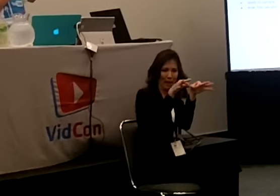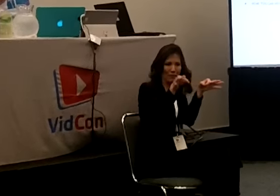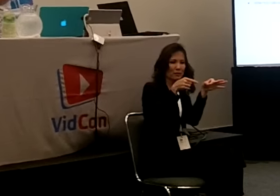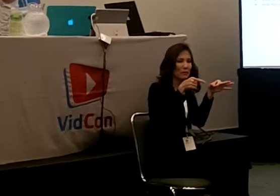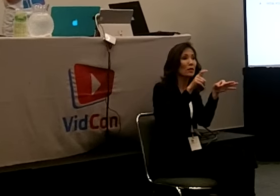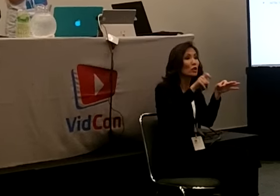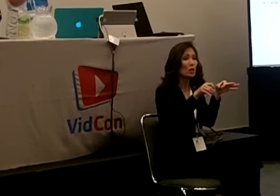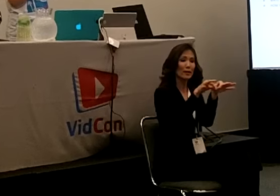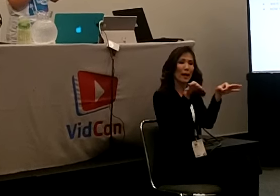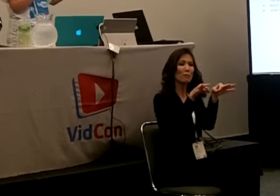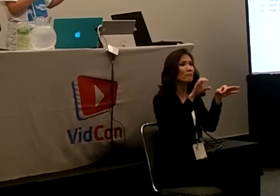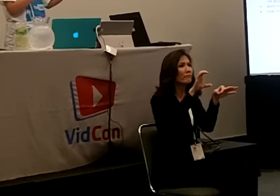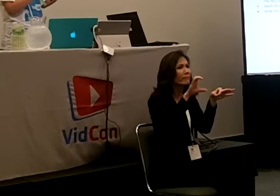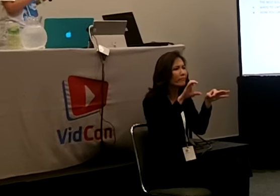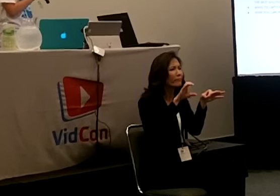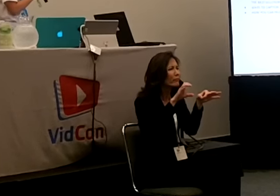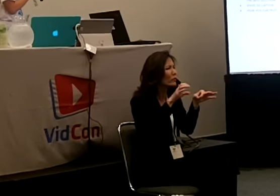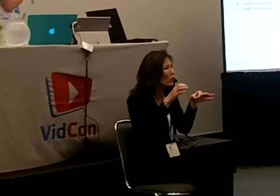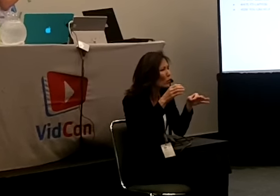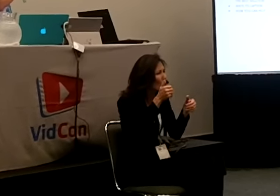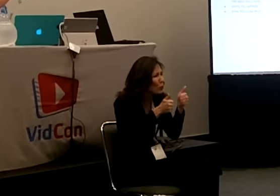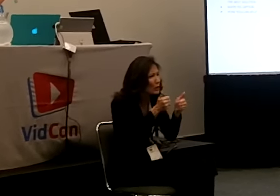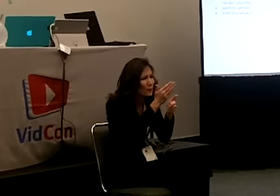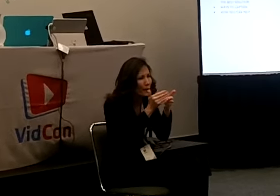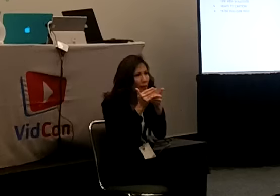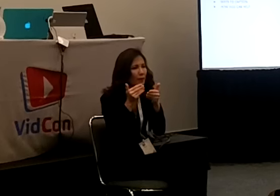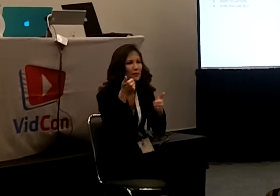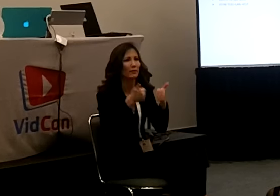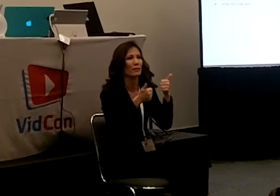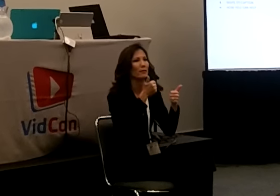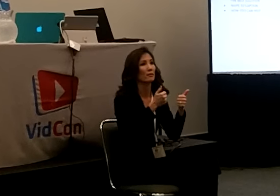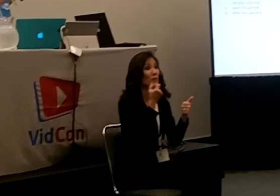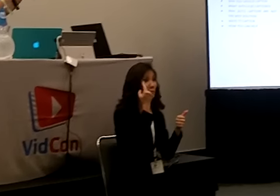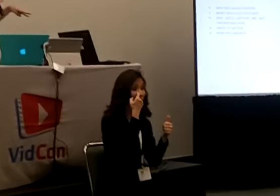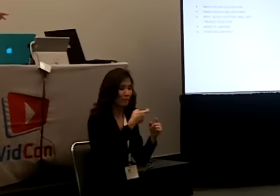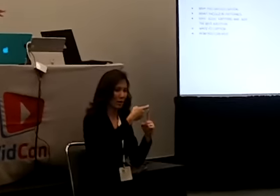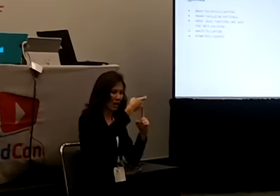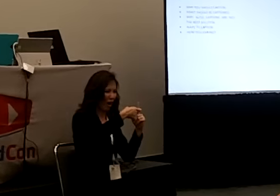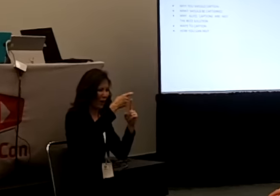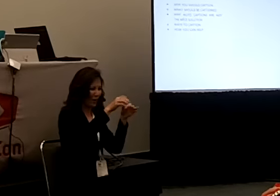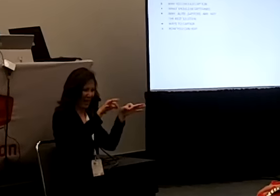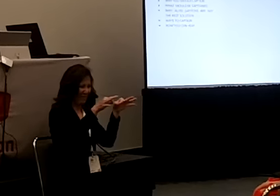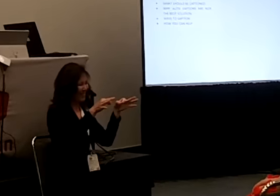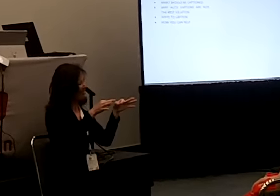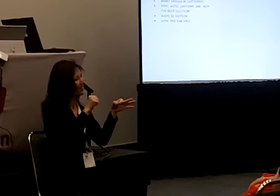because that's a popular question that I get - why the auto captions are not the best solution,